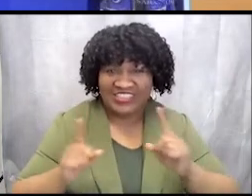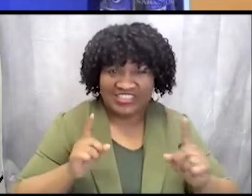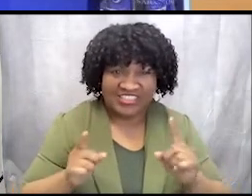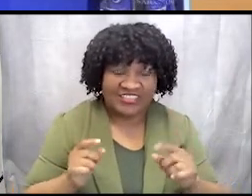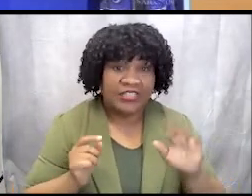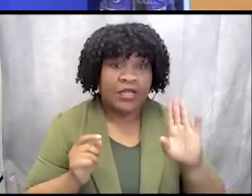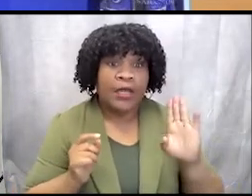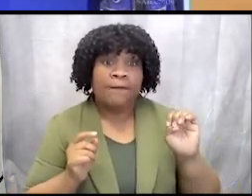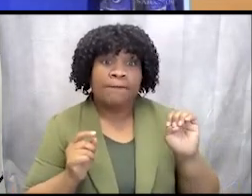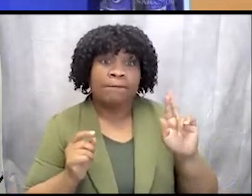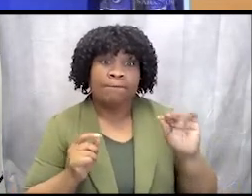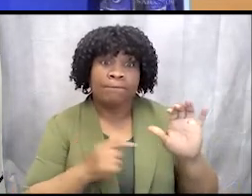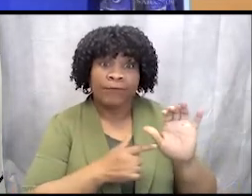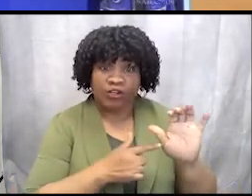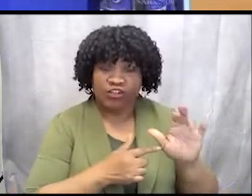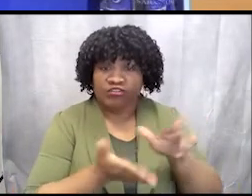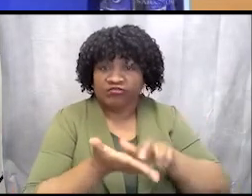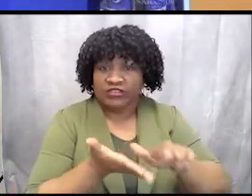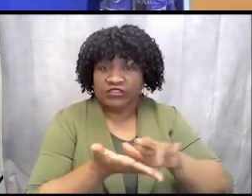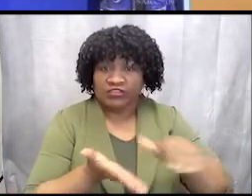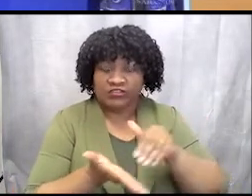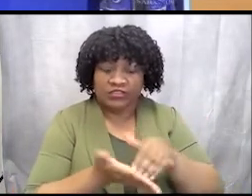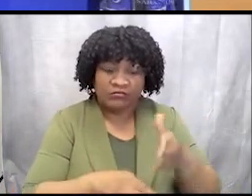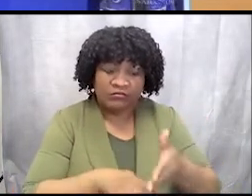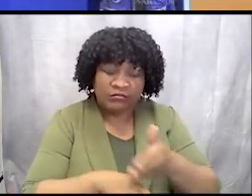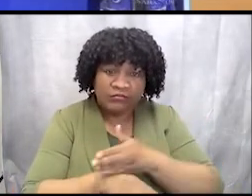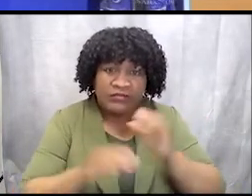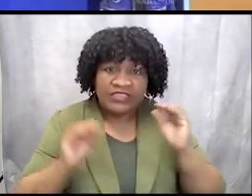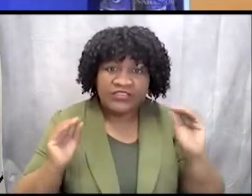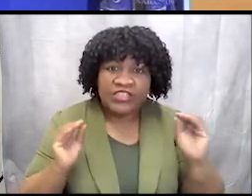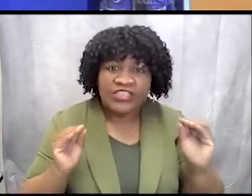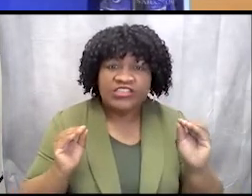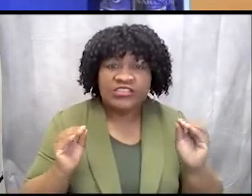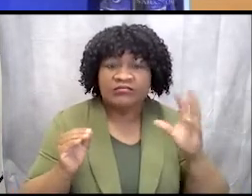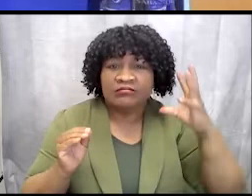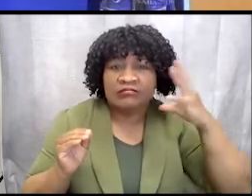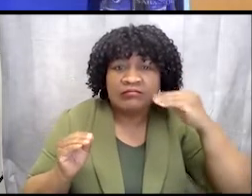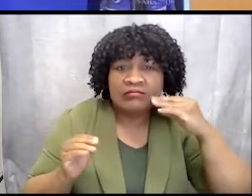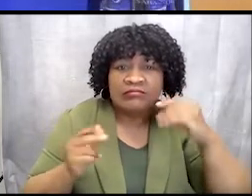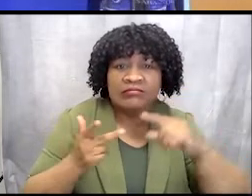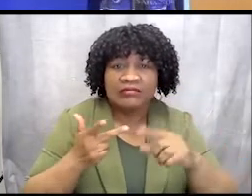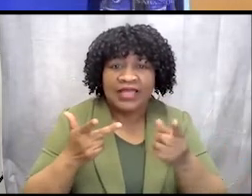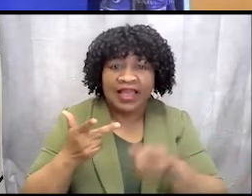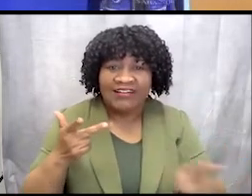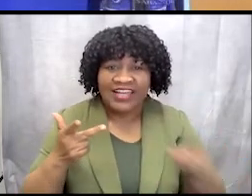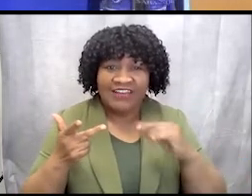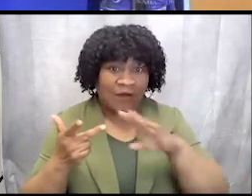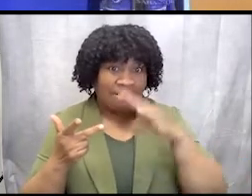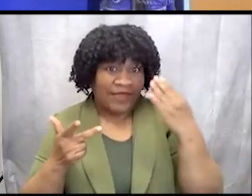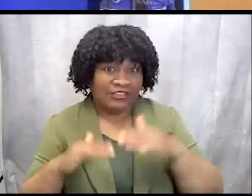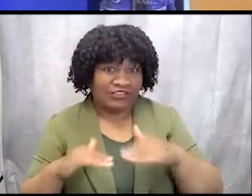BERC is research center committed to improving the educational conditions, experiences, and outcomes of black children and youth